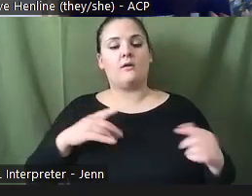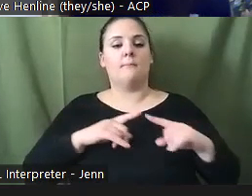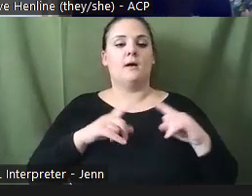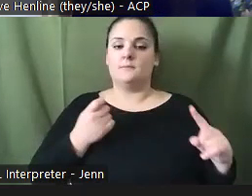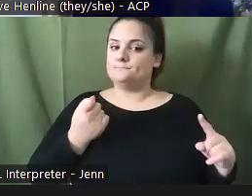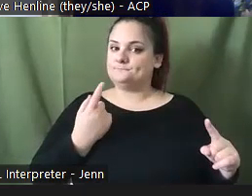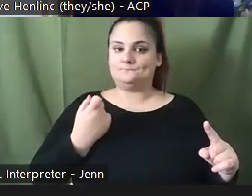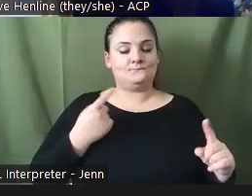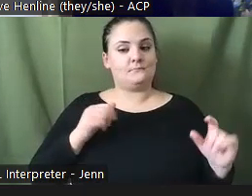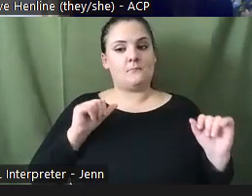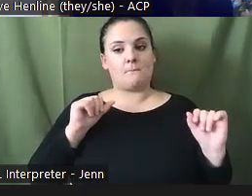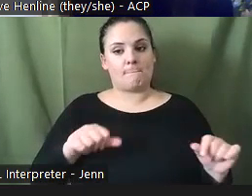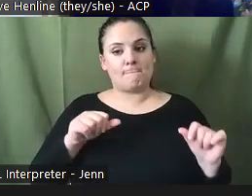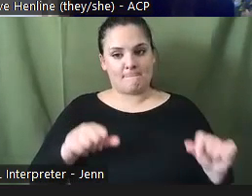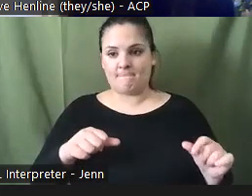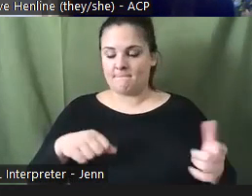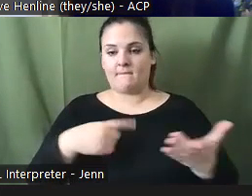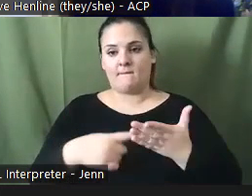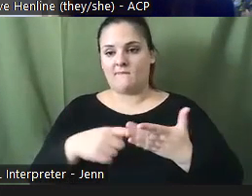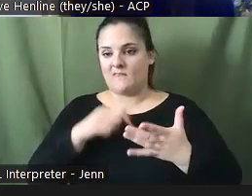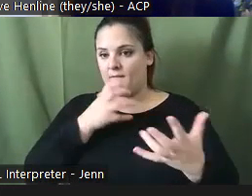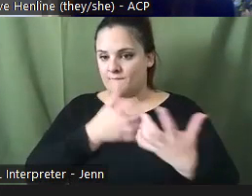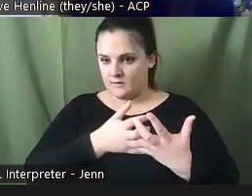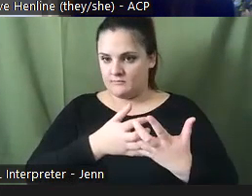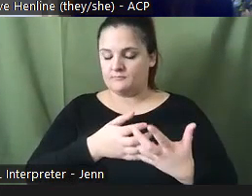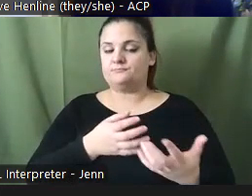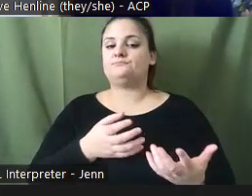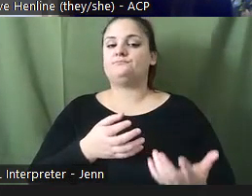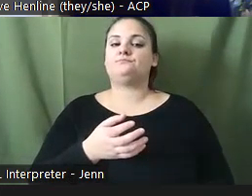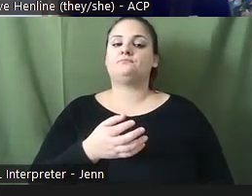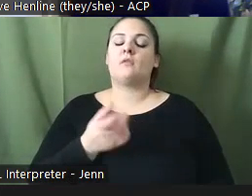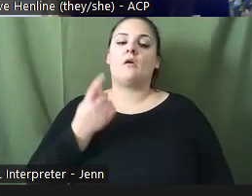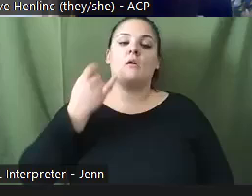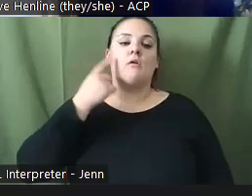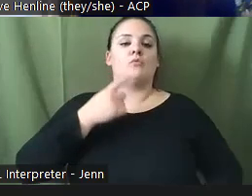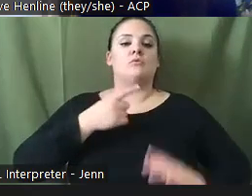And we have some ways around everything, you know. If somebody is buying real property